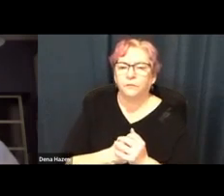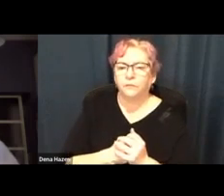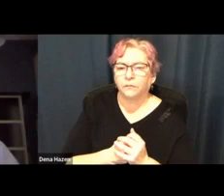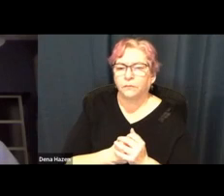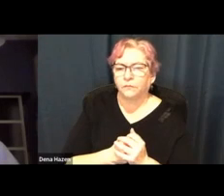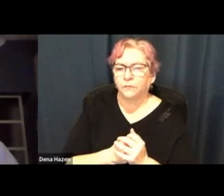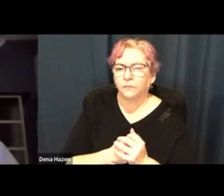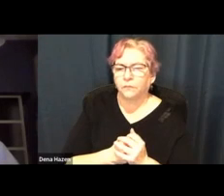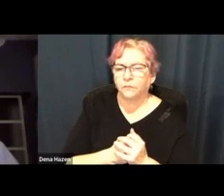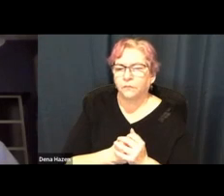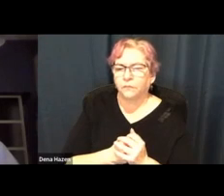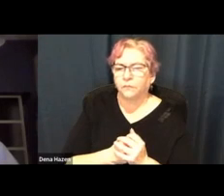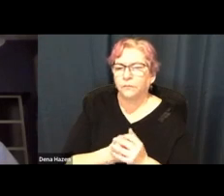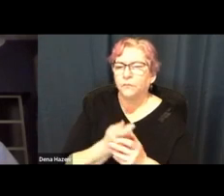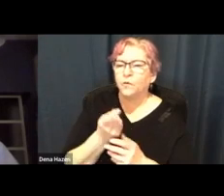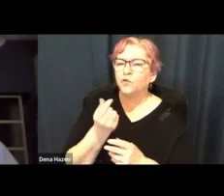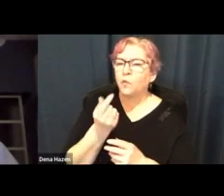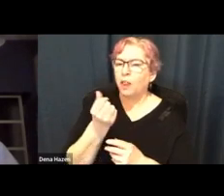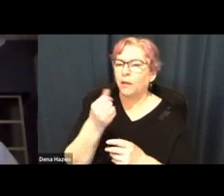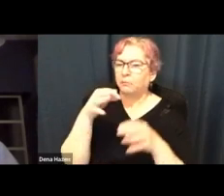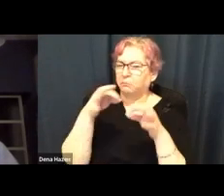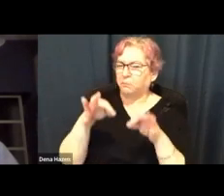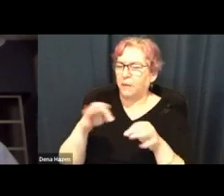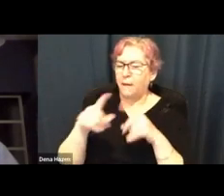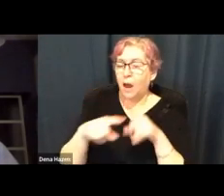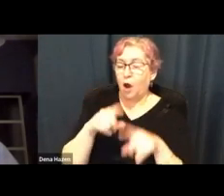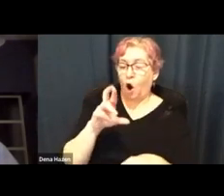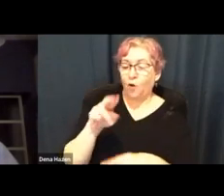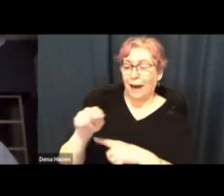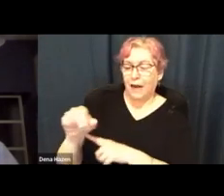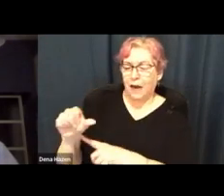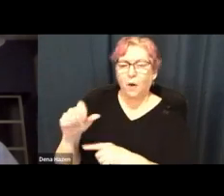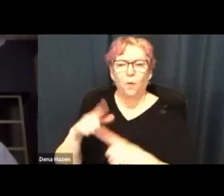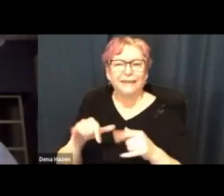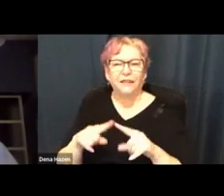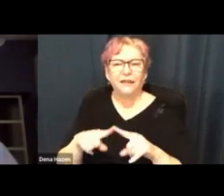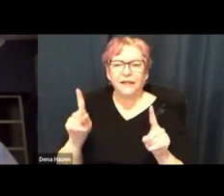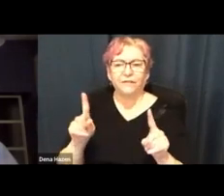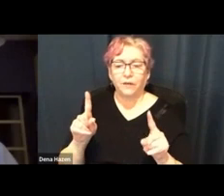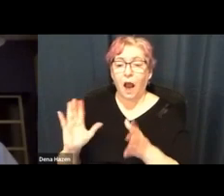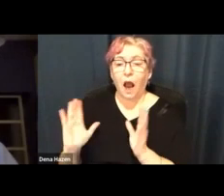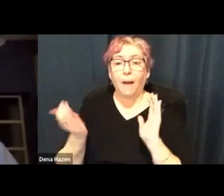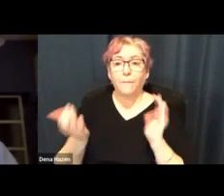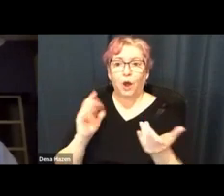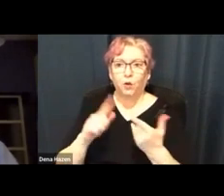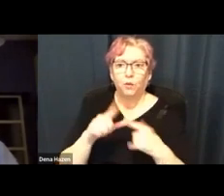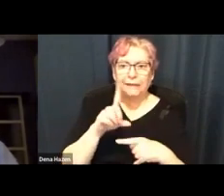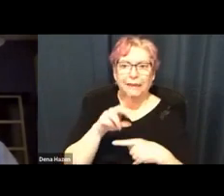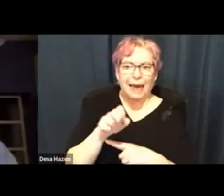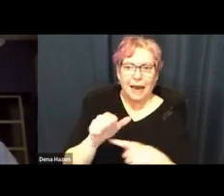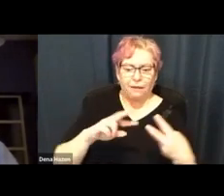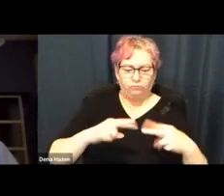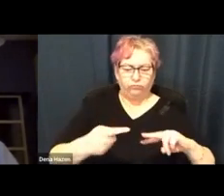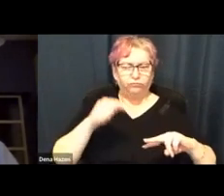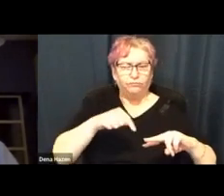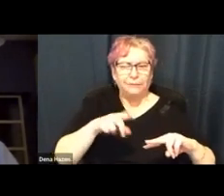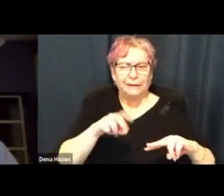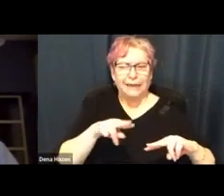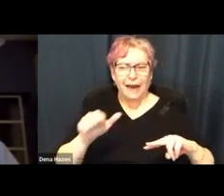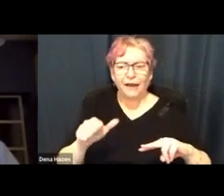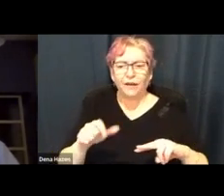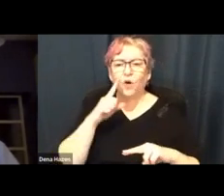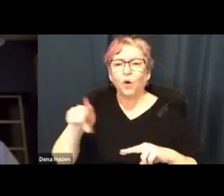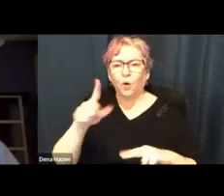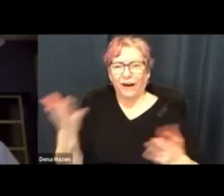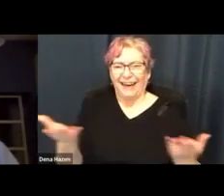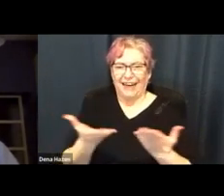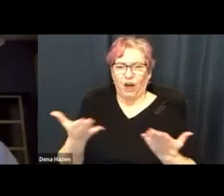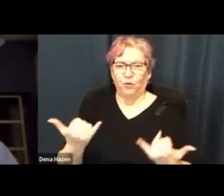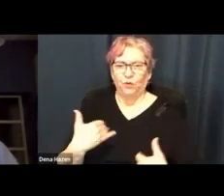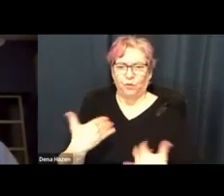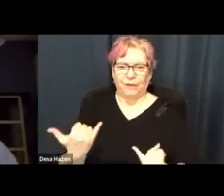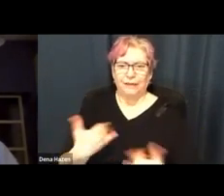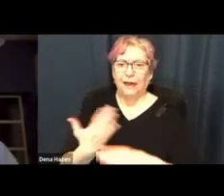So a little more on RNA and what is the difference to DNA. For those on the webinar who might not be able to see the graphic,